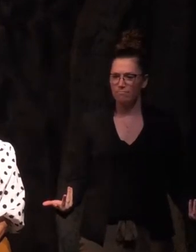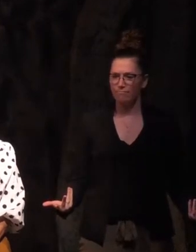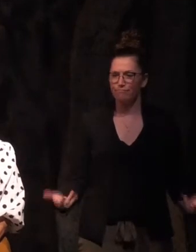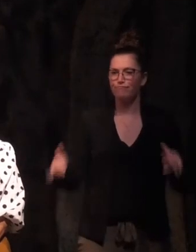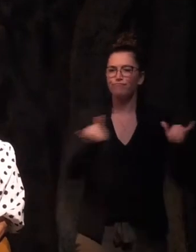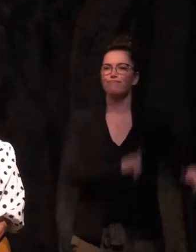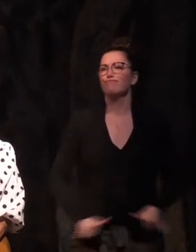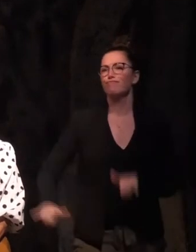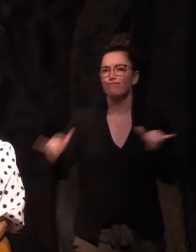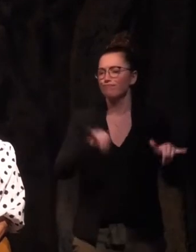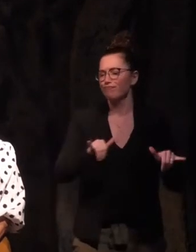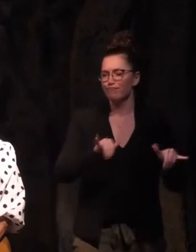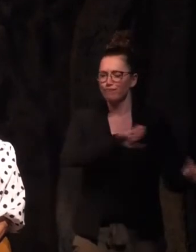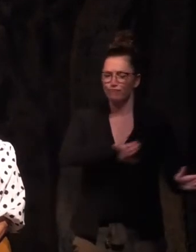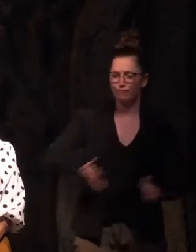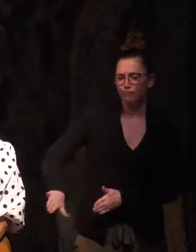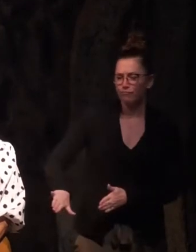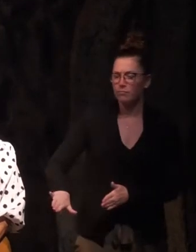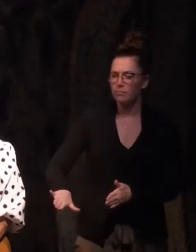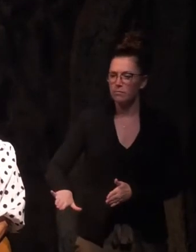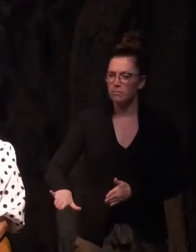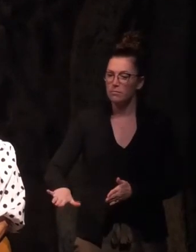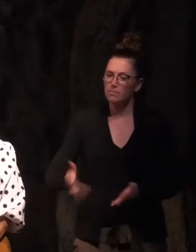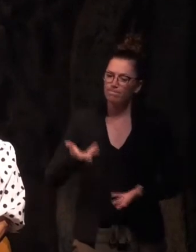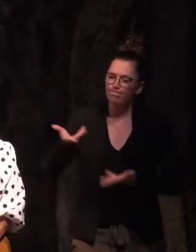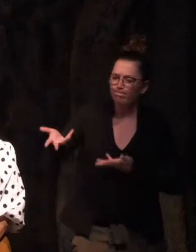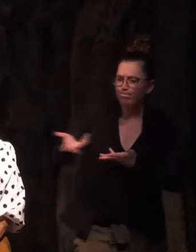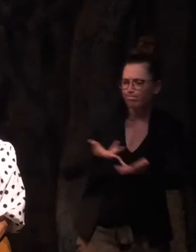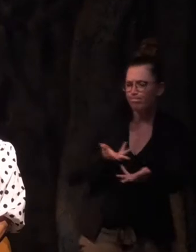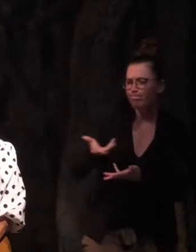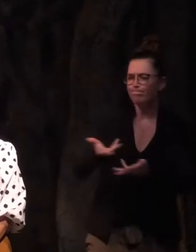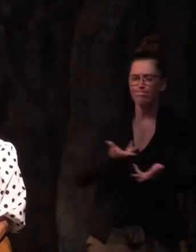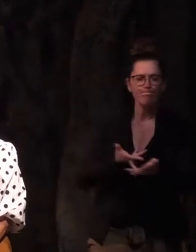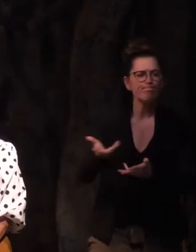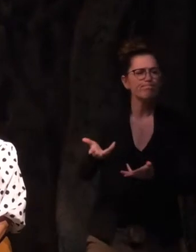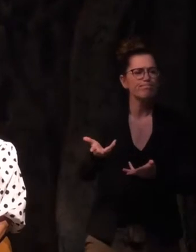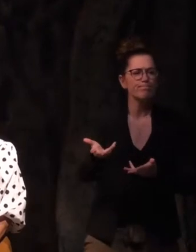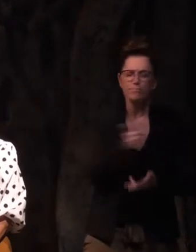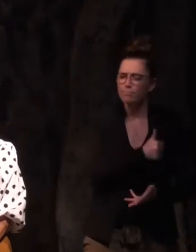he assumes that in order to engage in conversations from coast to coast to coast about the evolution